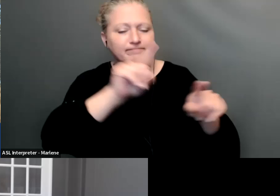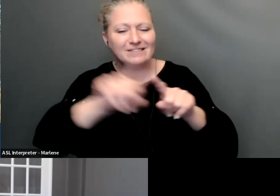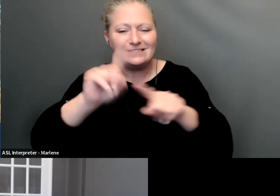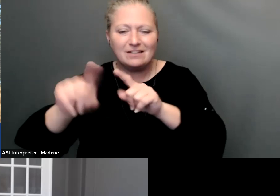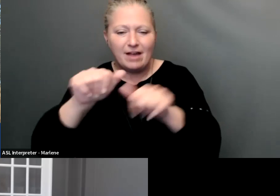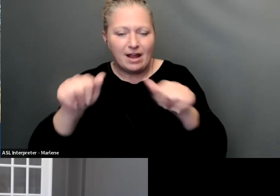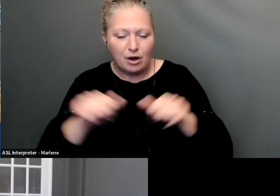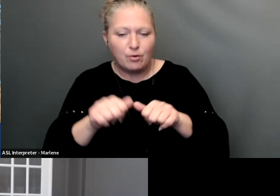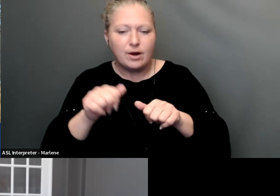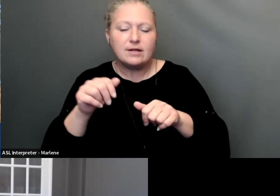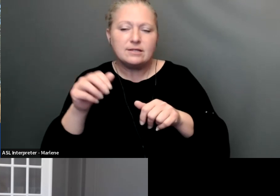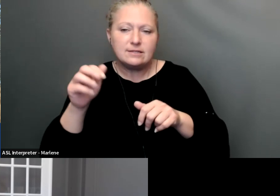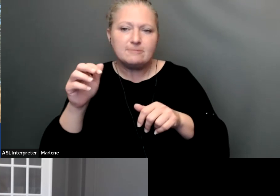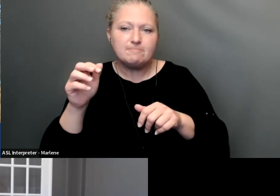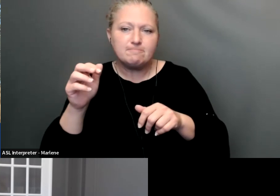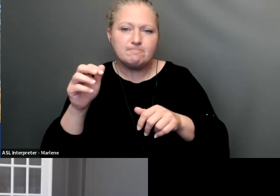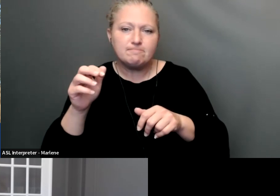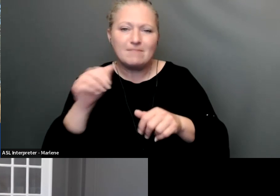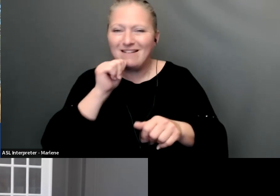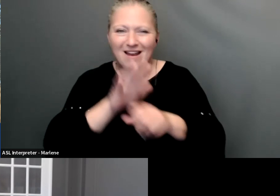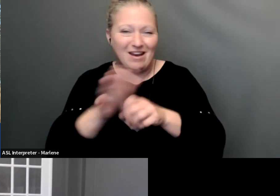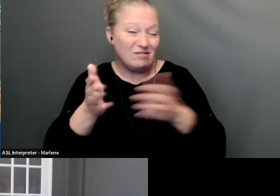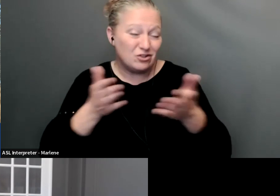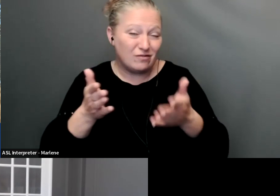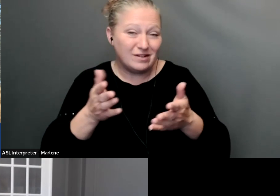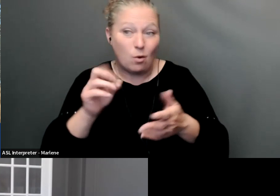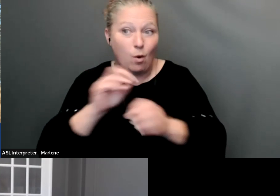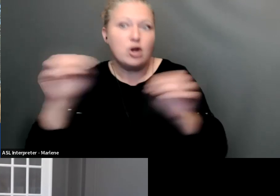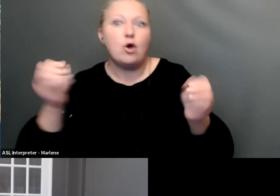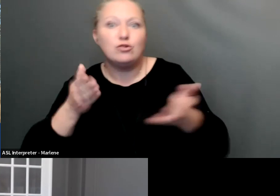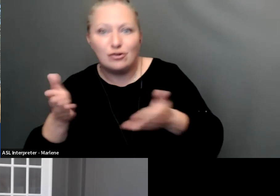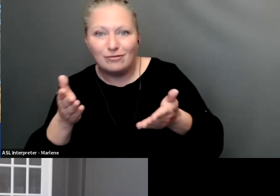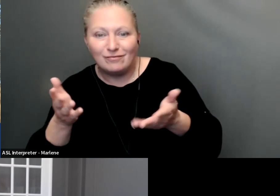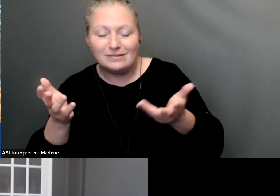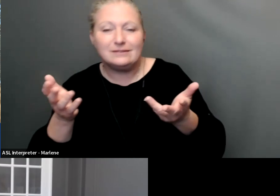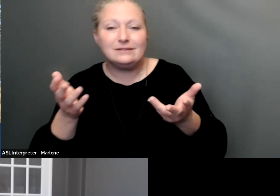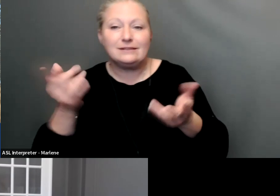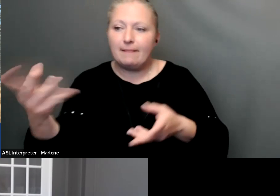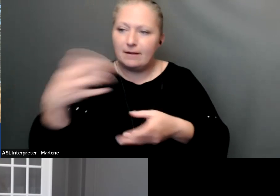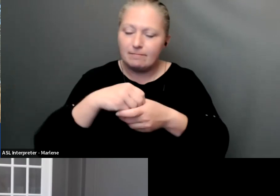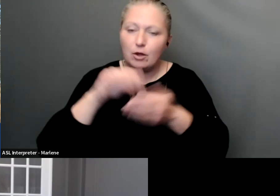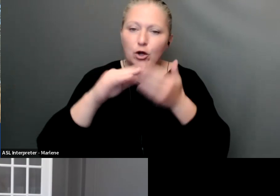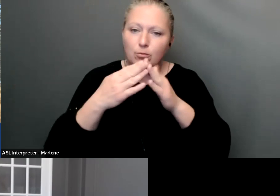areas that are underserved, and unserved and then they've engaged the community colleges in those